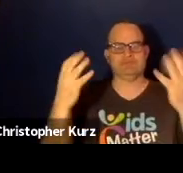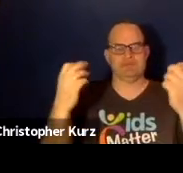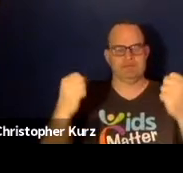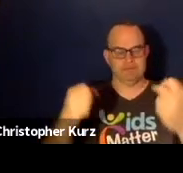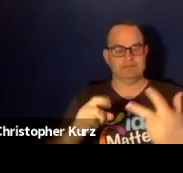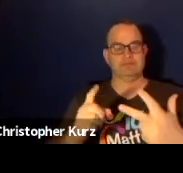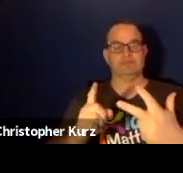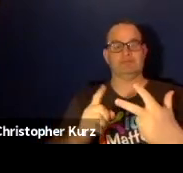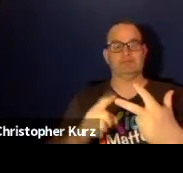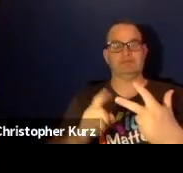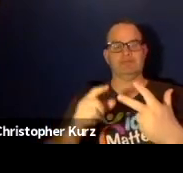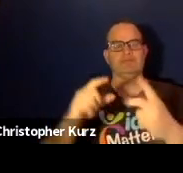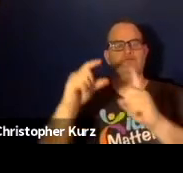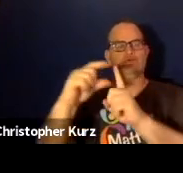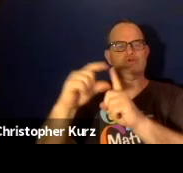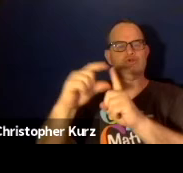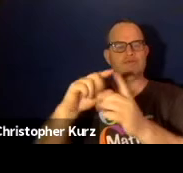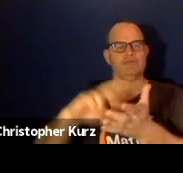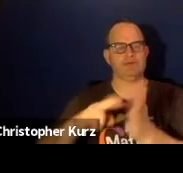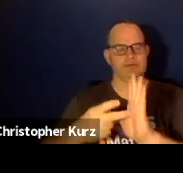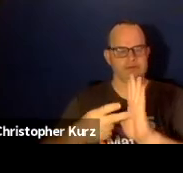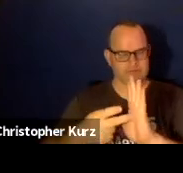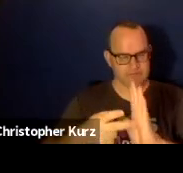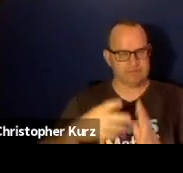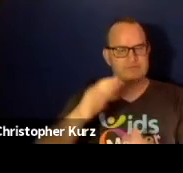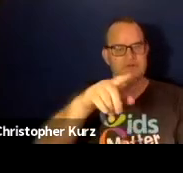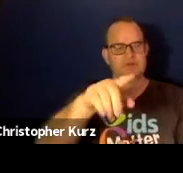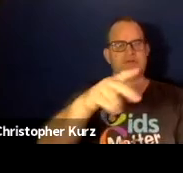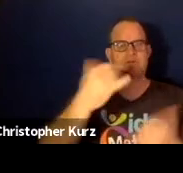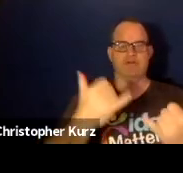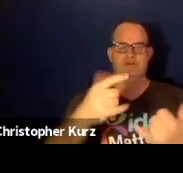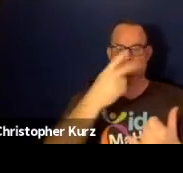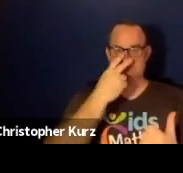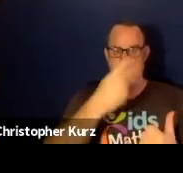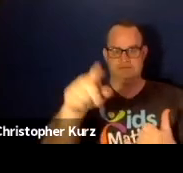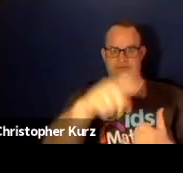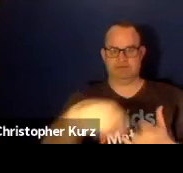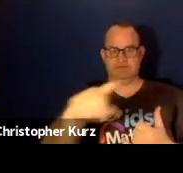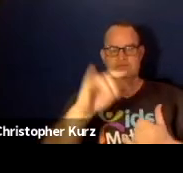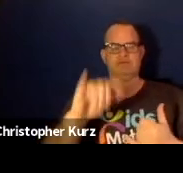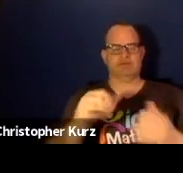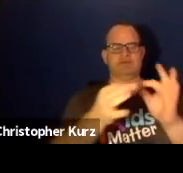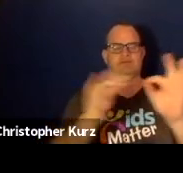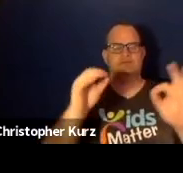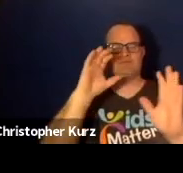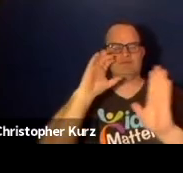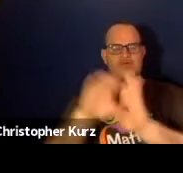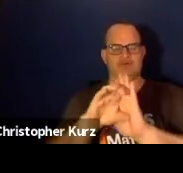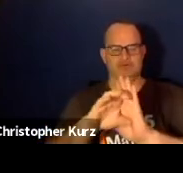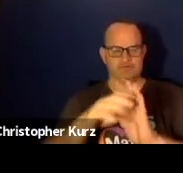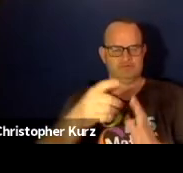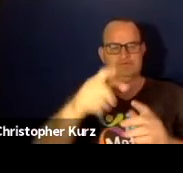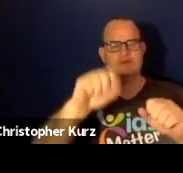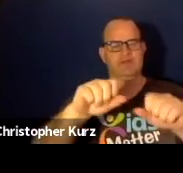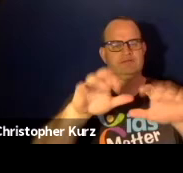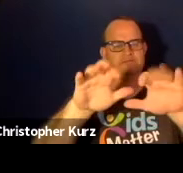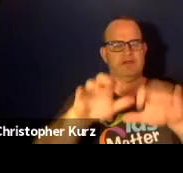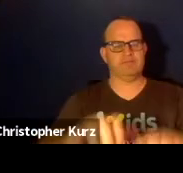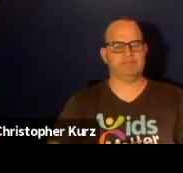they have a picture, they have a video of sign language, and they have a glossary.